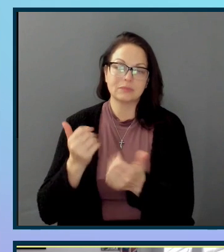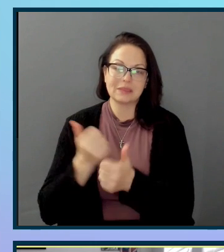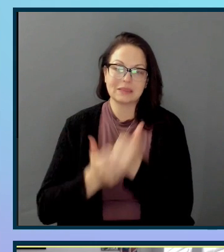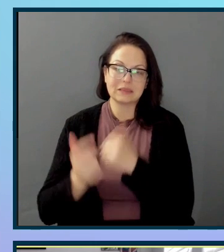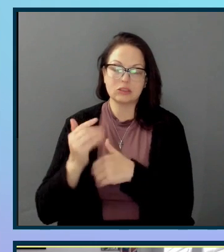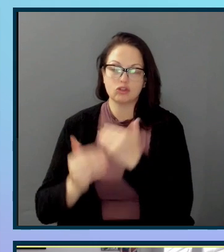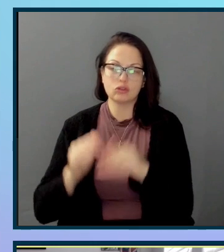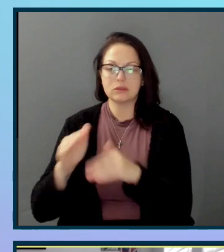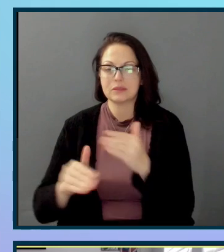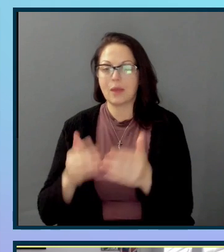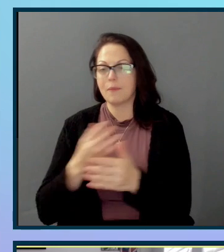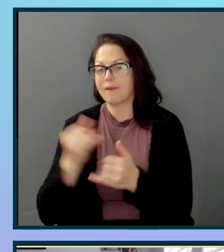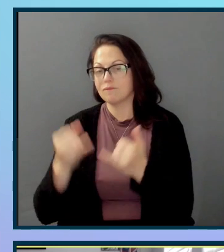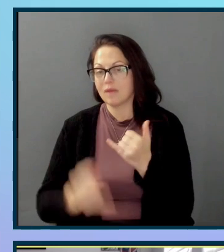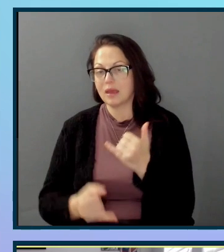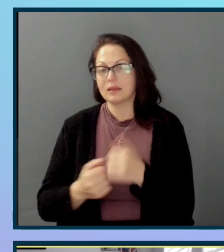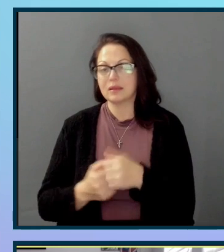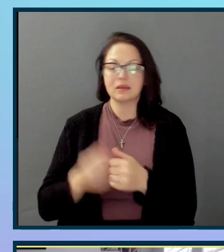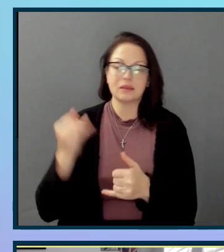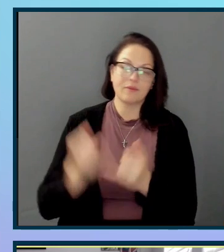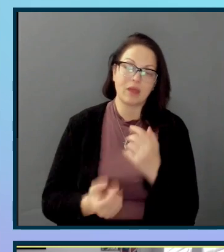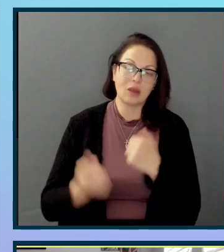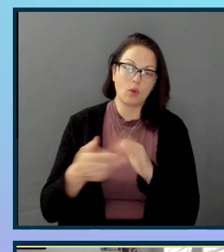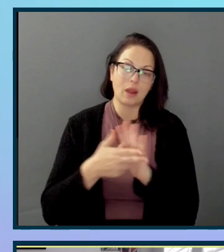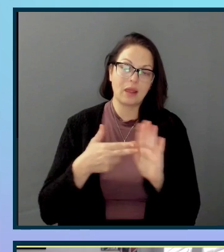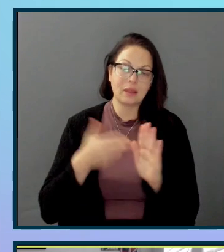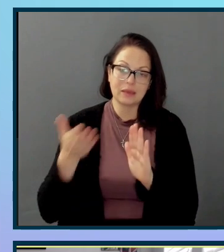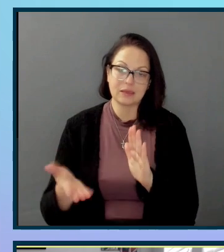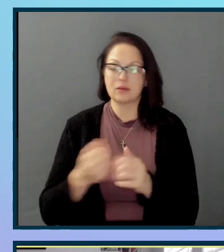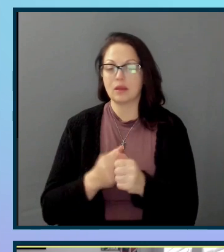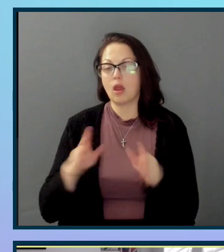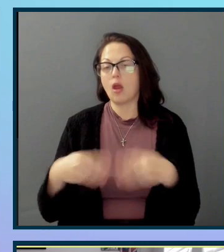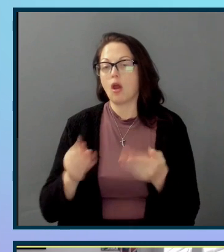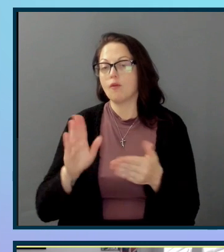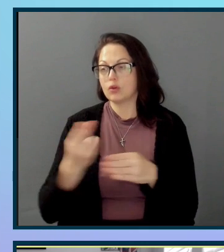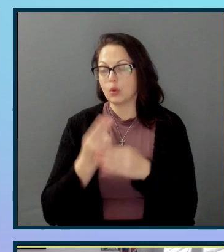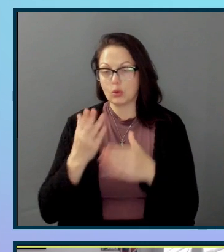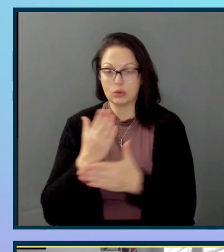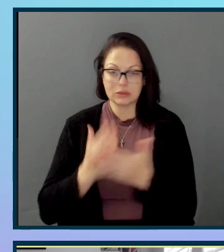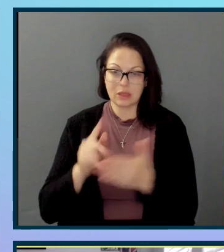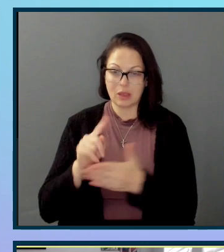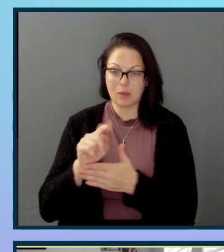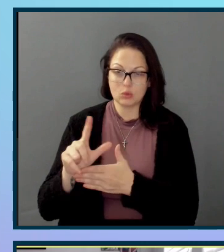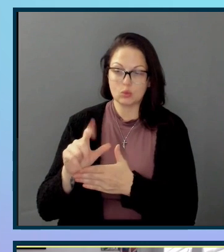And then finally, the final one highlighted here, is offer your users some tools to reorient themselves.